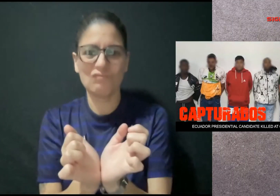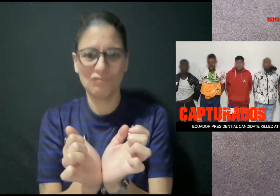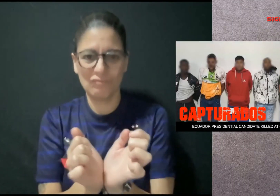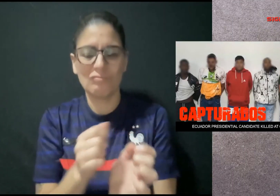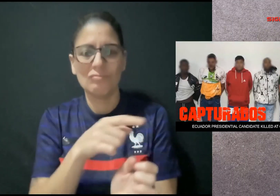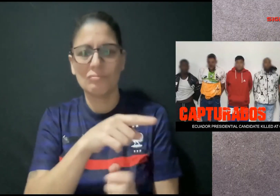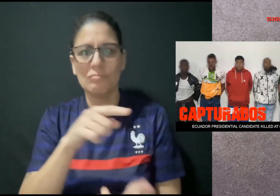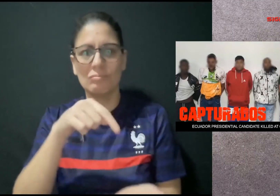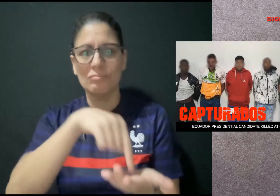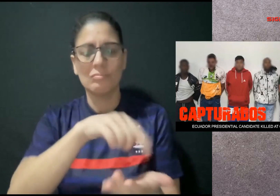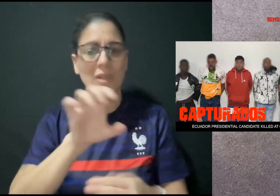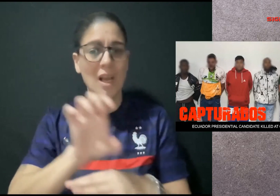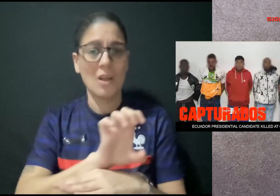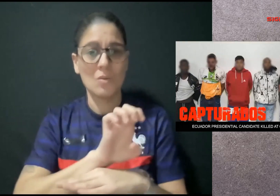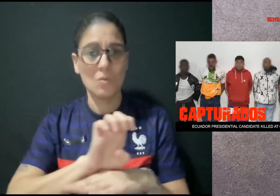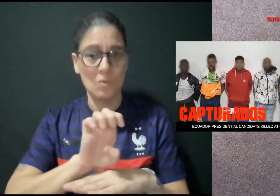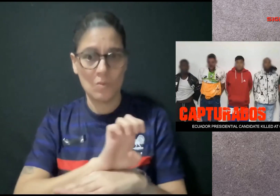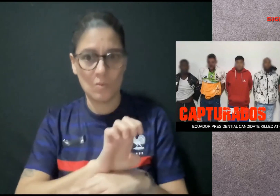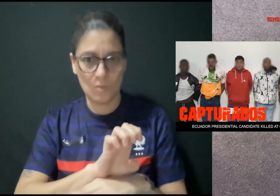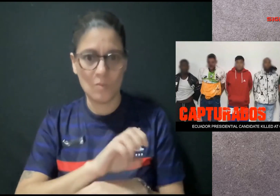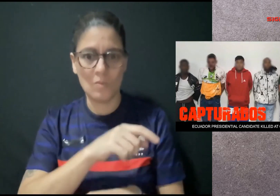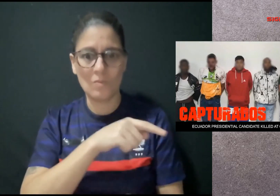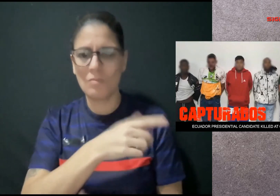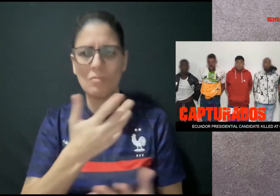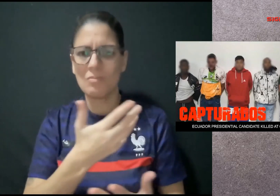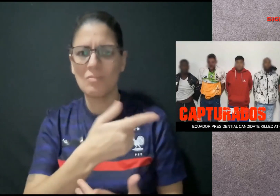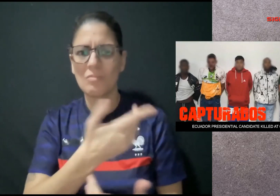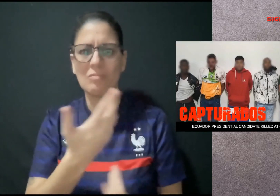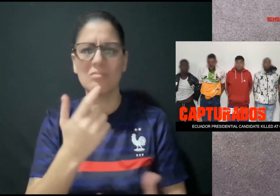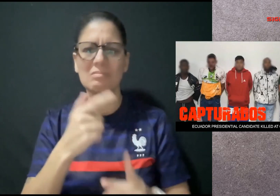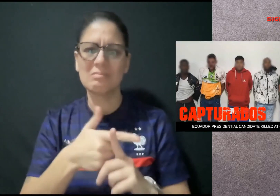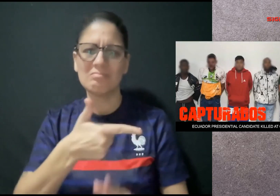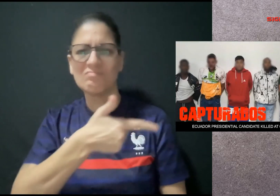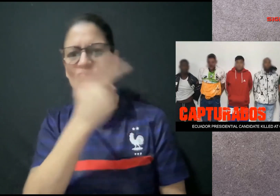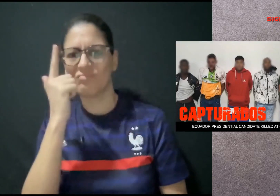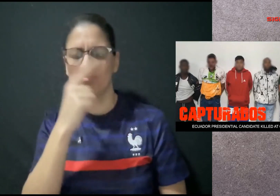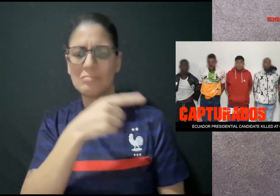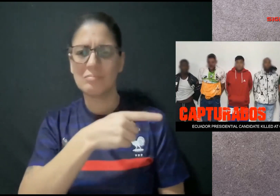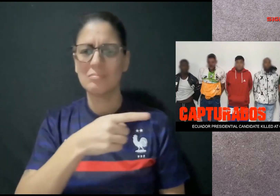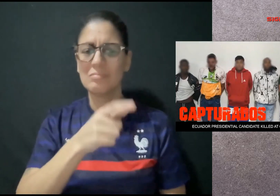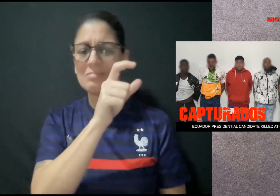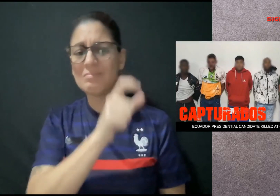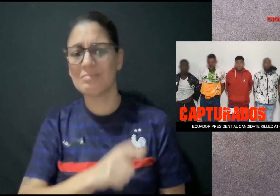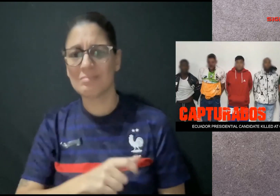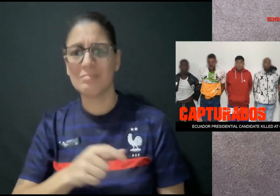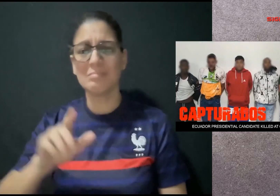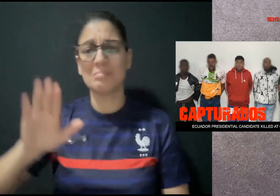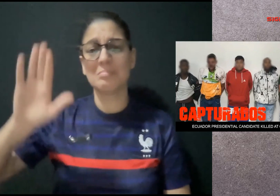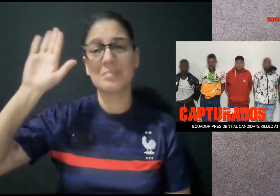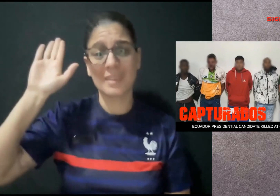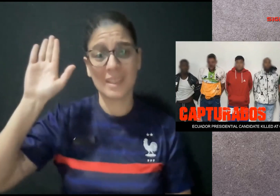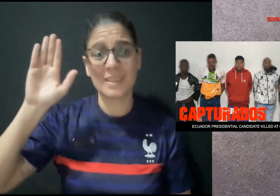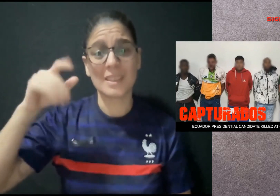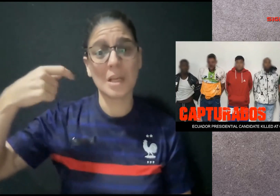six people are now under arrest in Ecuador after the assassination of presidential candidate